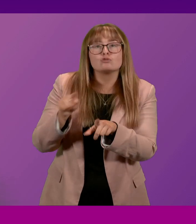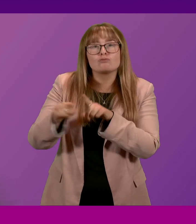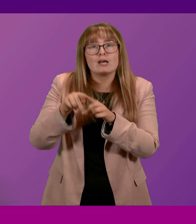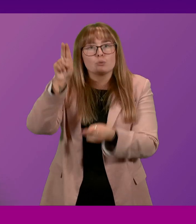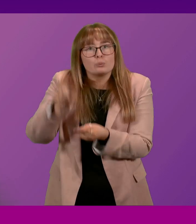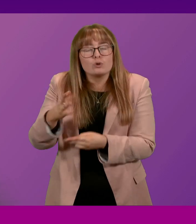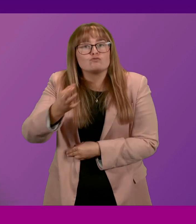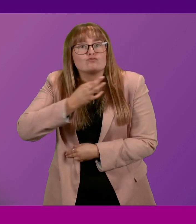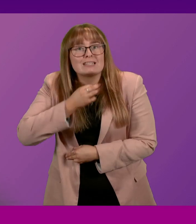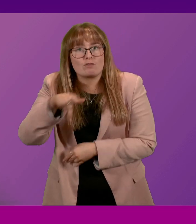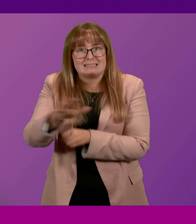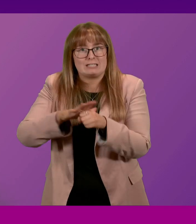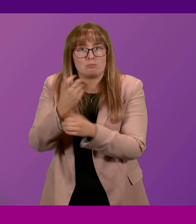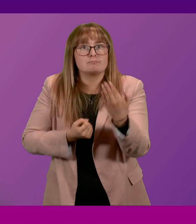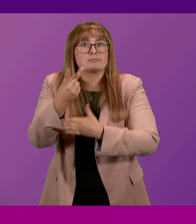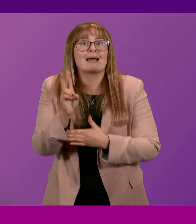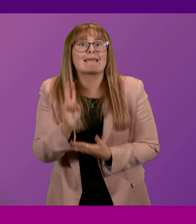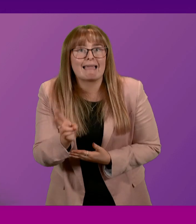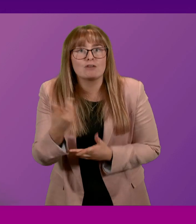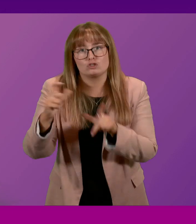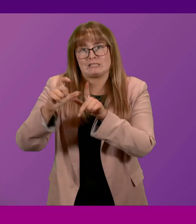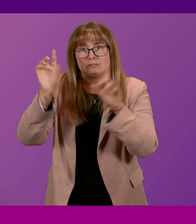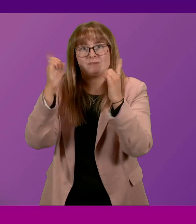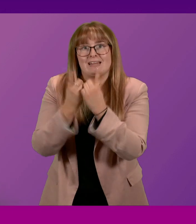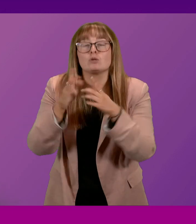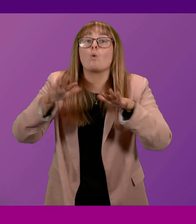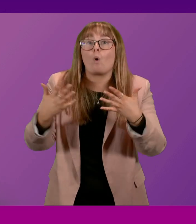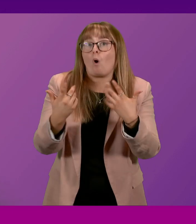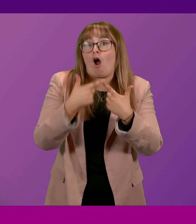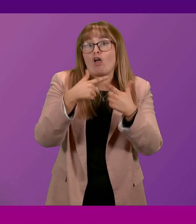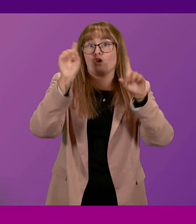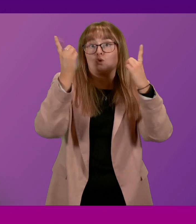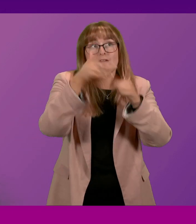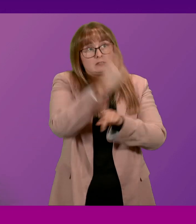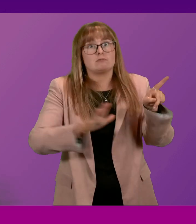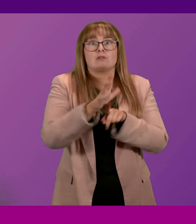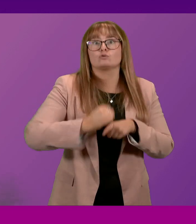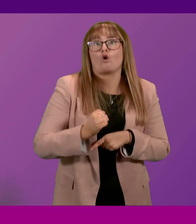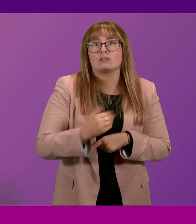of such situations arising at the University of Dundee or, indeed, any Scottish institution?